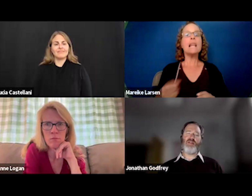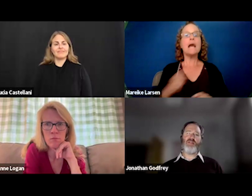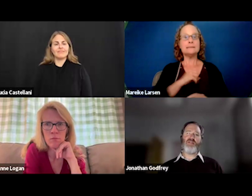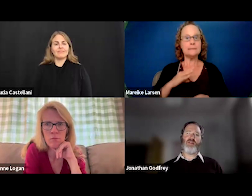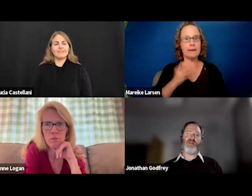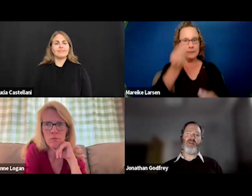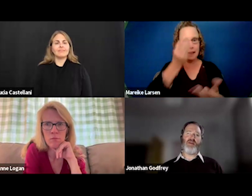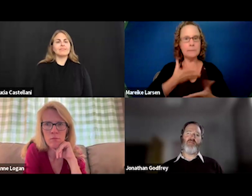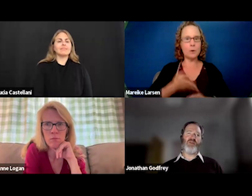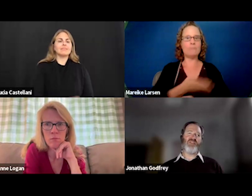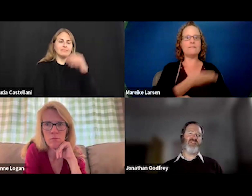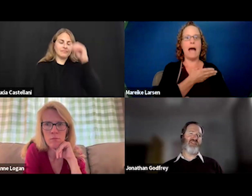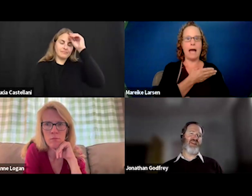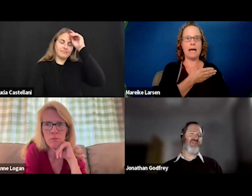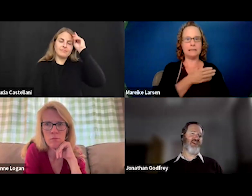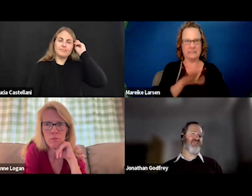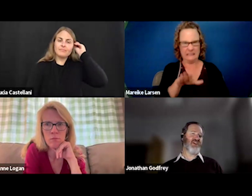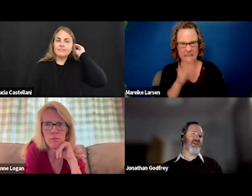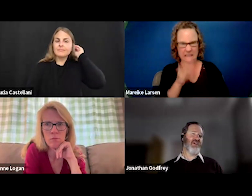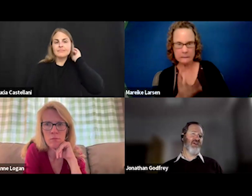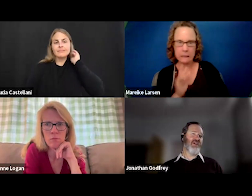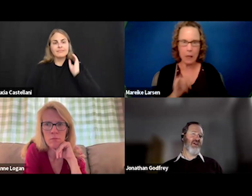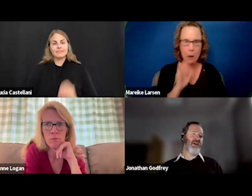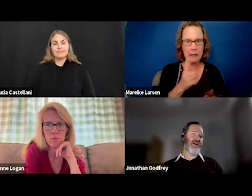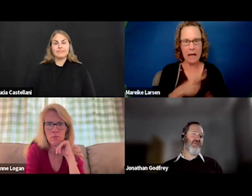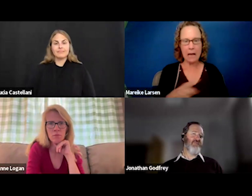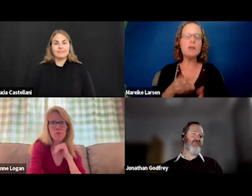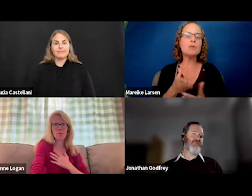is built into that structure.